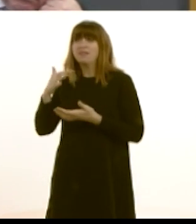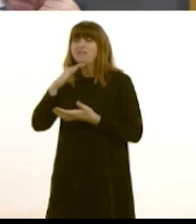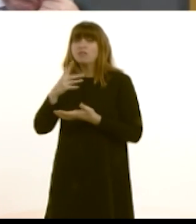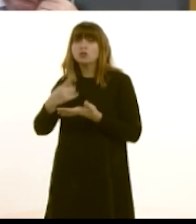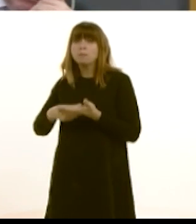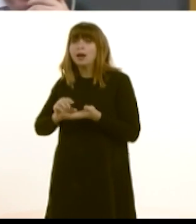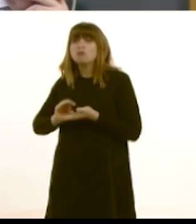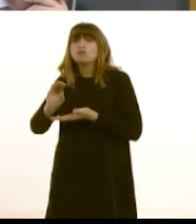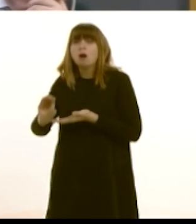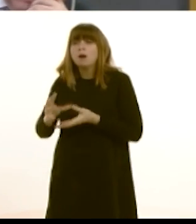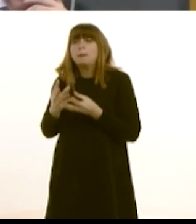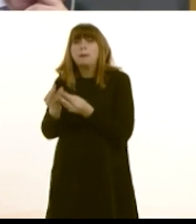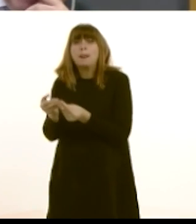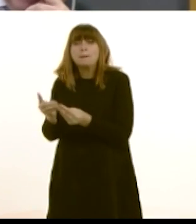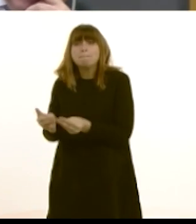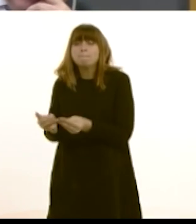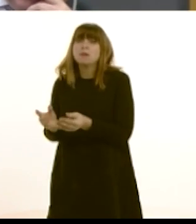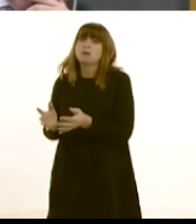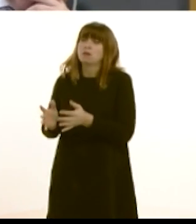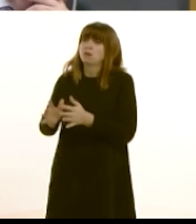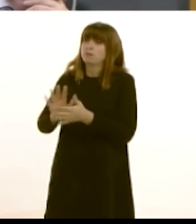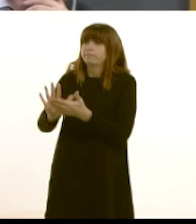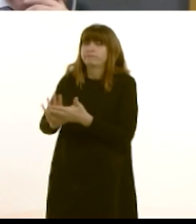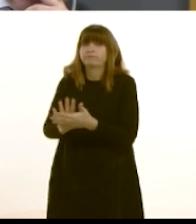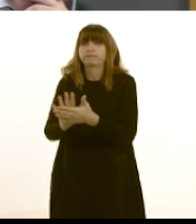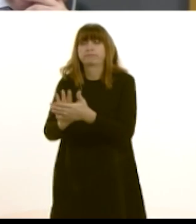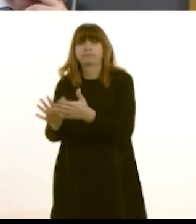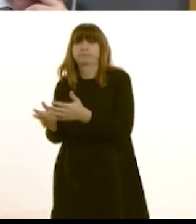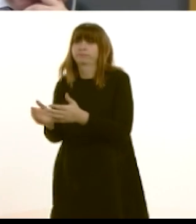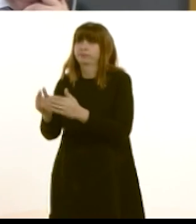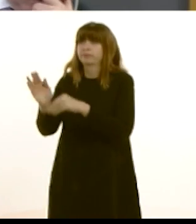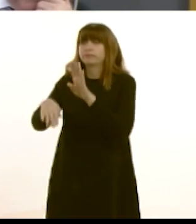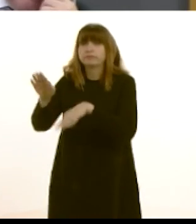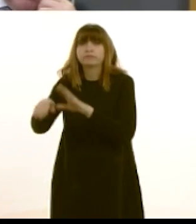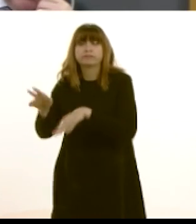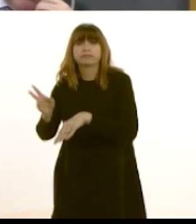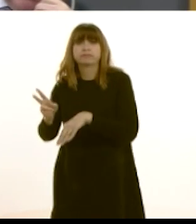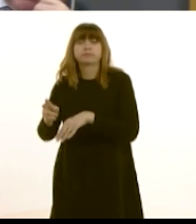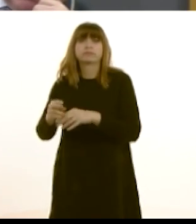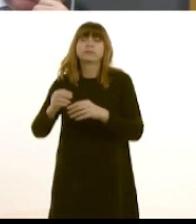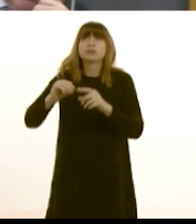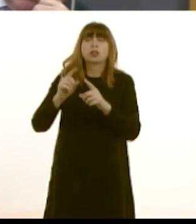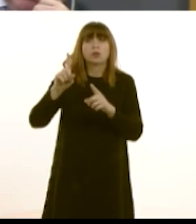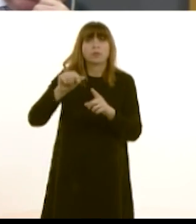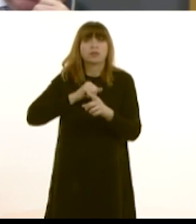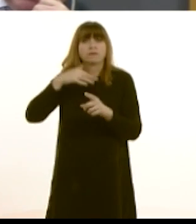those people to get back up on their feet. In Scotland, they have similarly provided a grant of £1,500, and we were pleased to